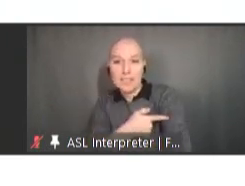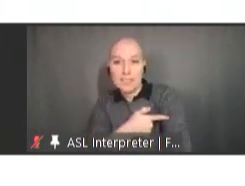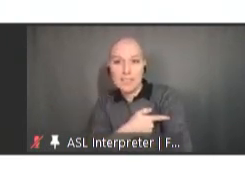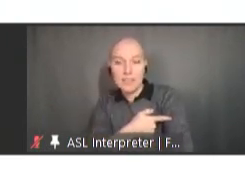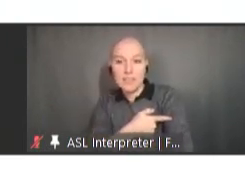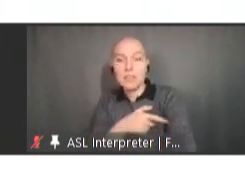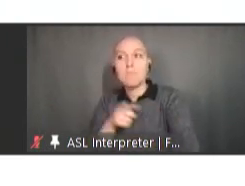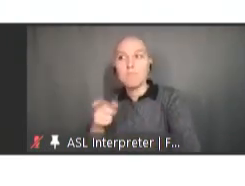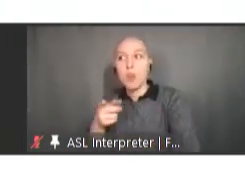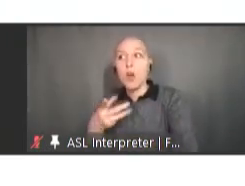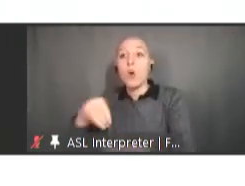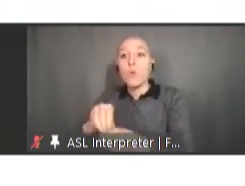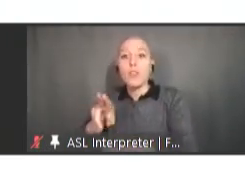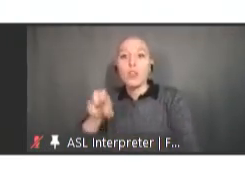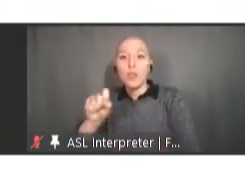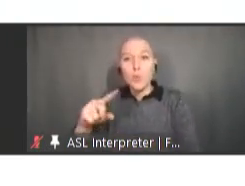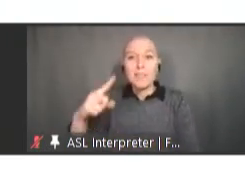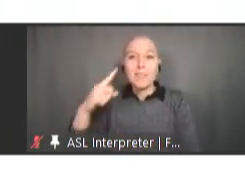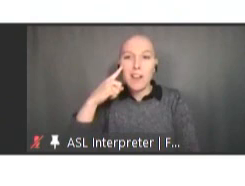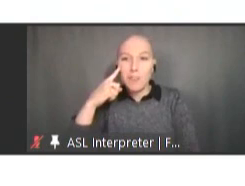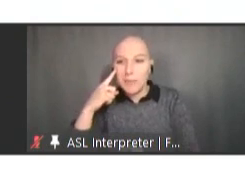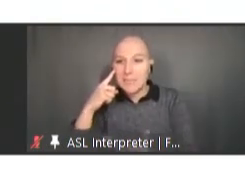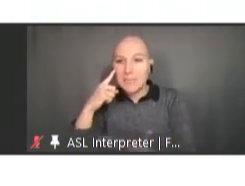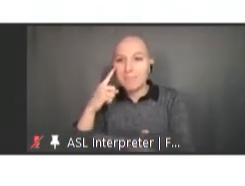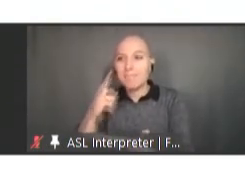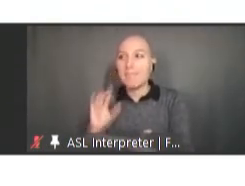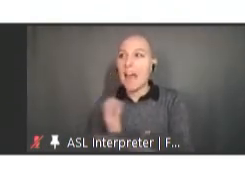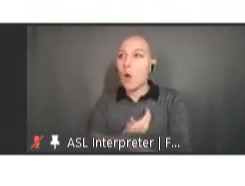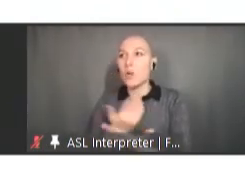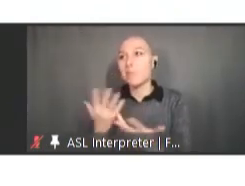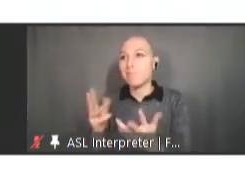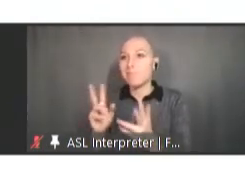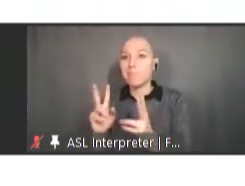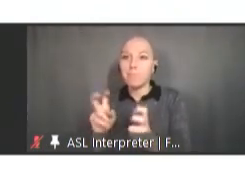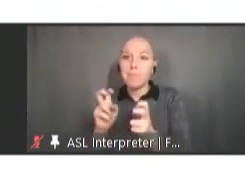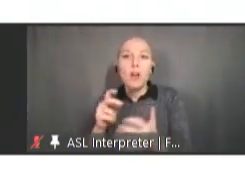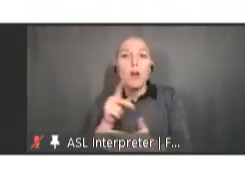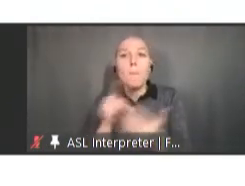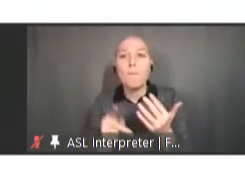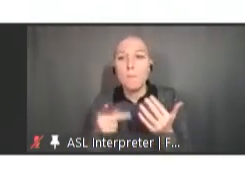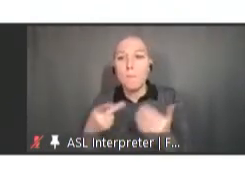government's I would say, you know, portfolio. I could see that some of these capabilities,